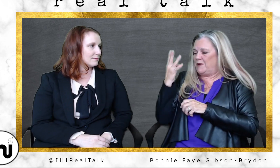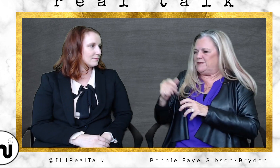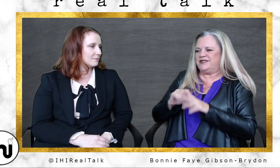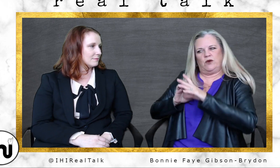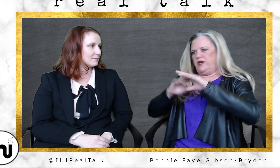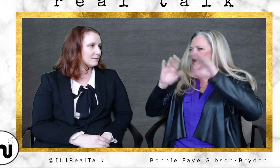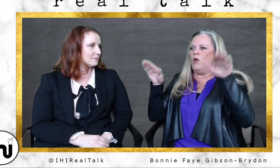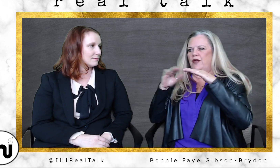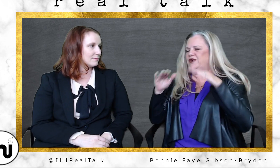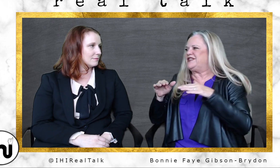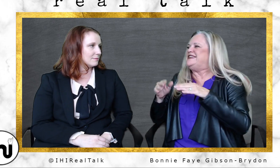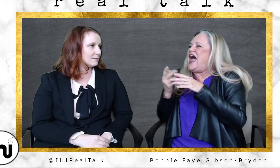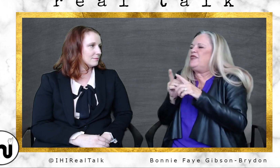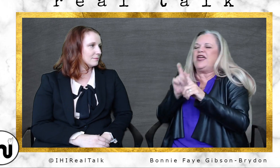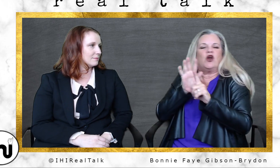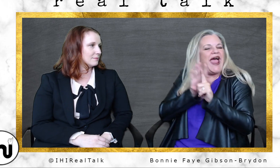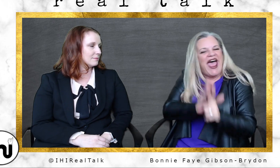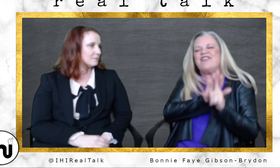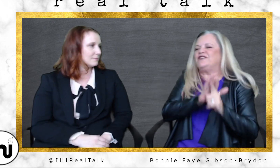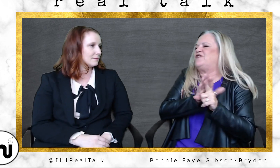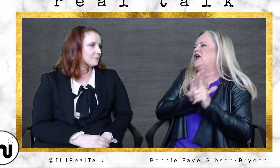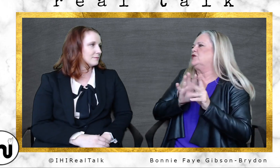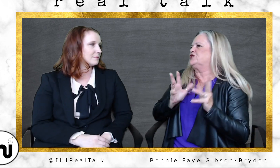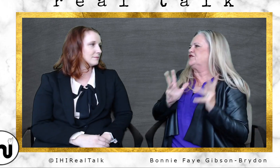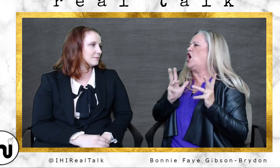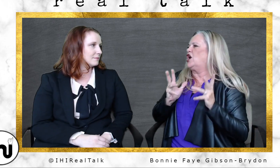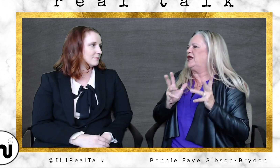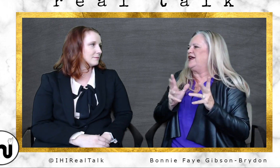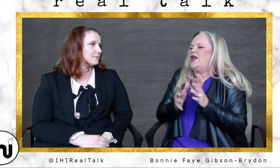to me said, "We don't want this," now they are avid followers of Carla and all